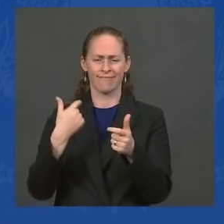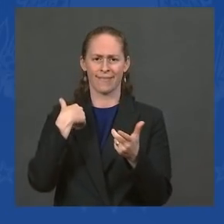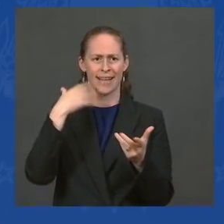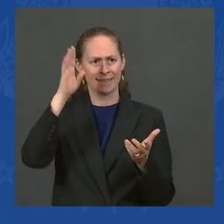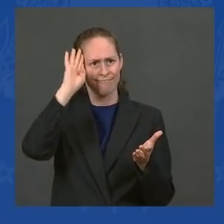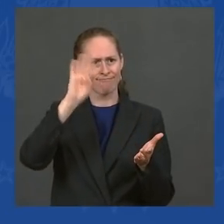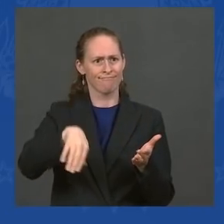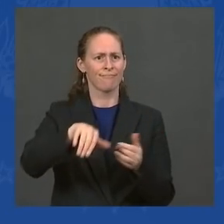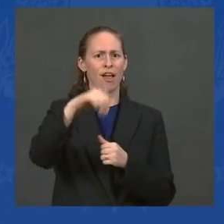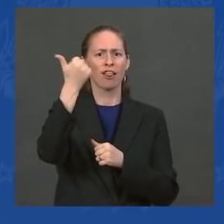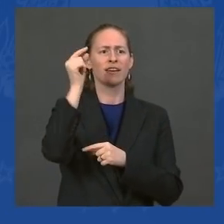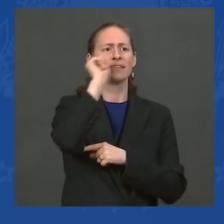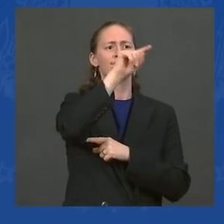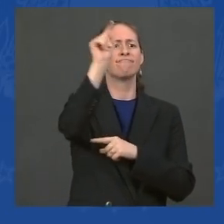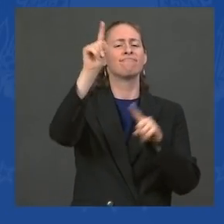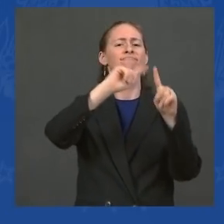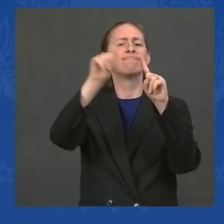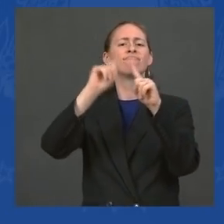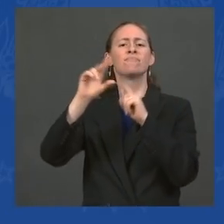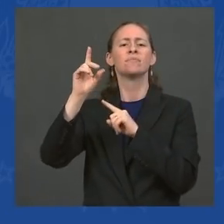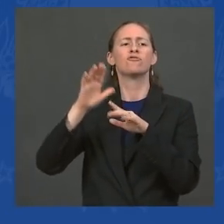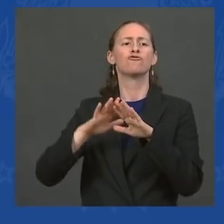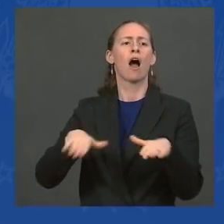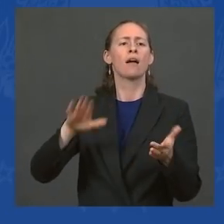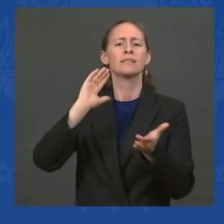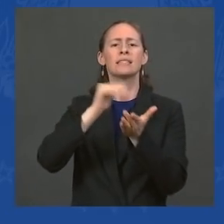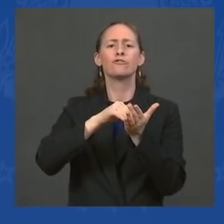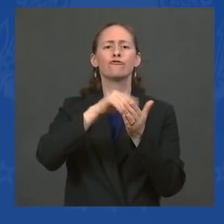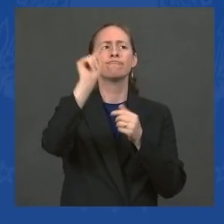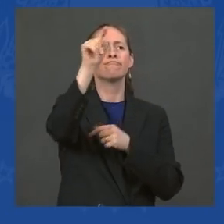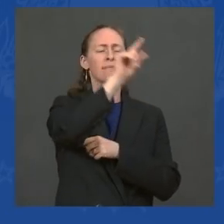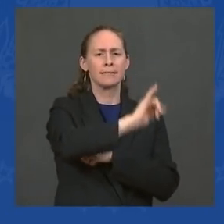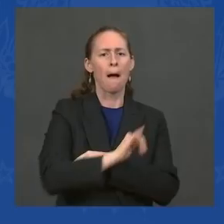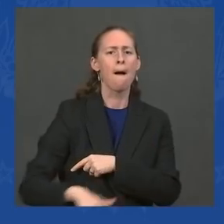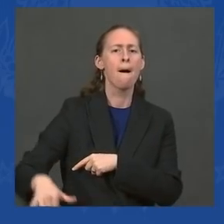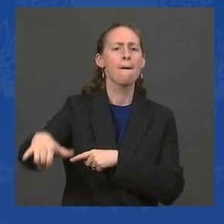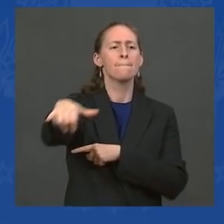But Mr. President, the real story today is what you aren't seeing.